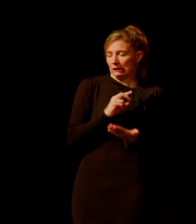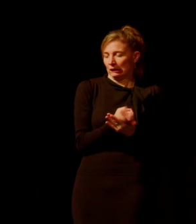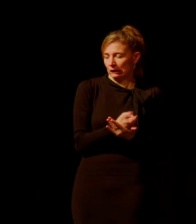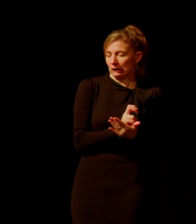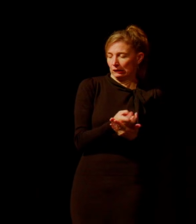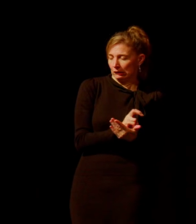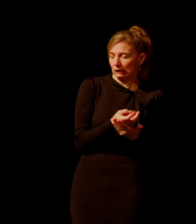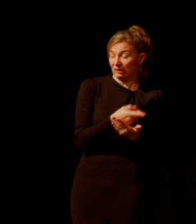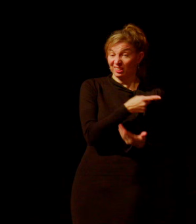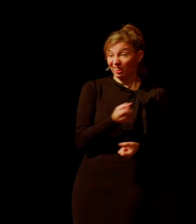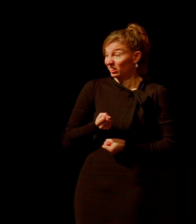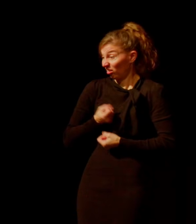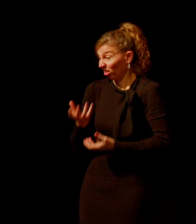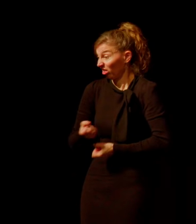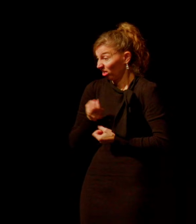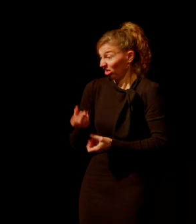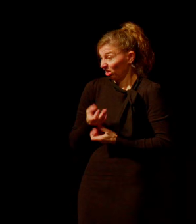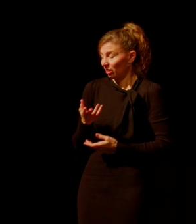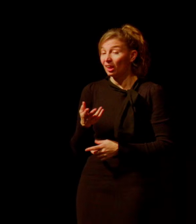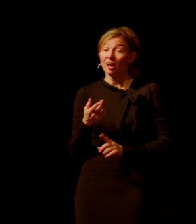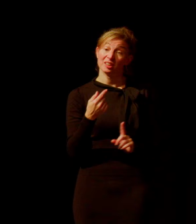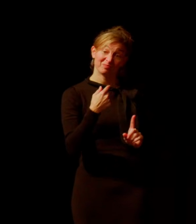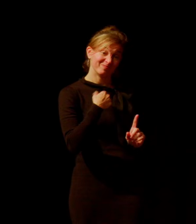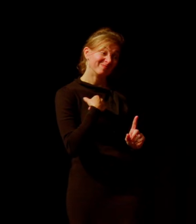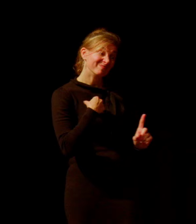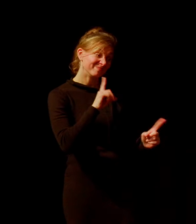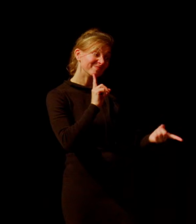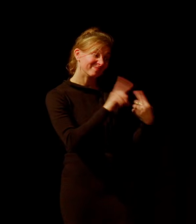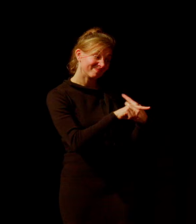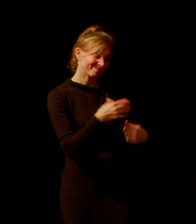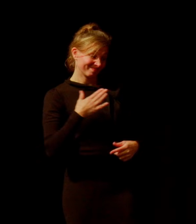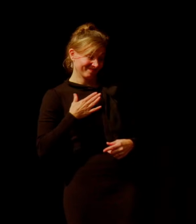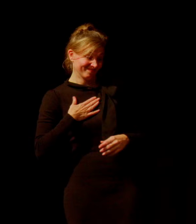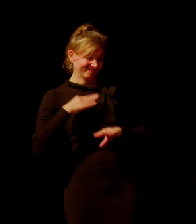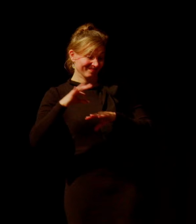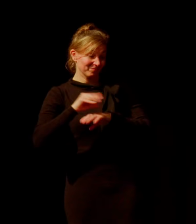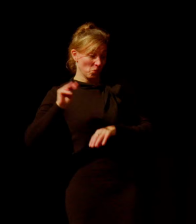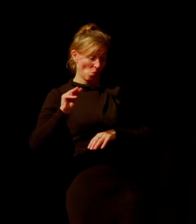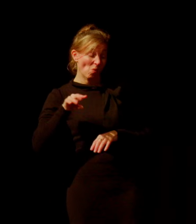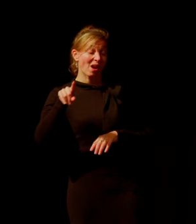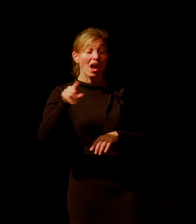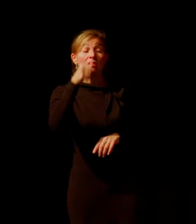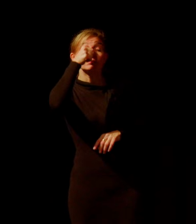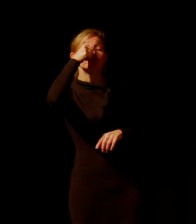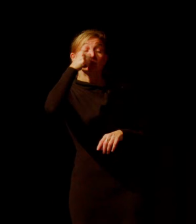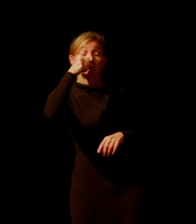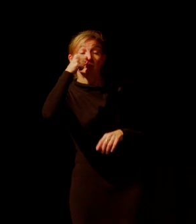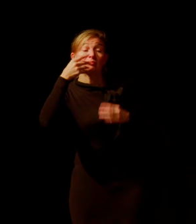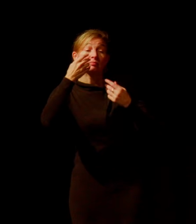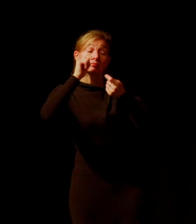And she was stunned when I shared with her how Moritz had undergone surgery to fix his snoring,